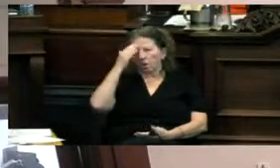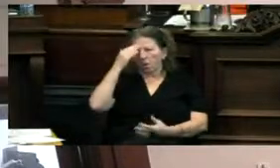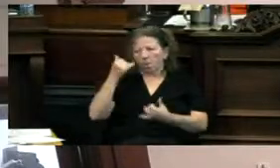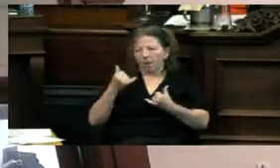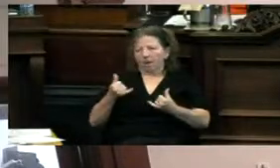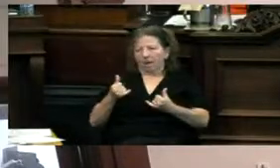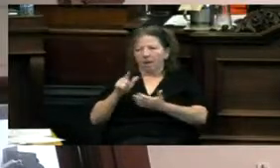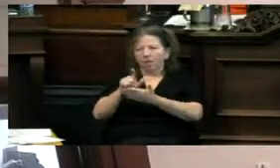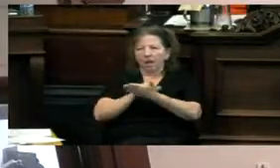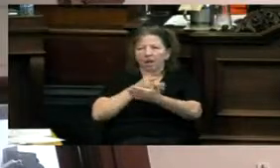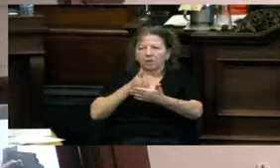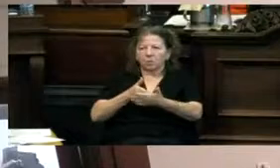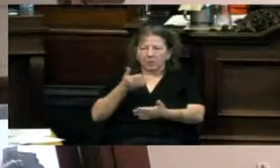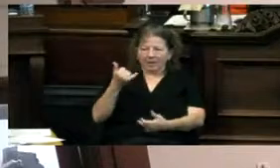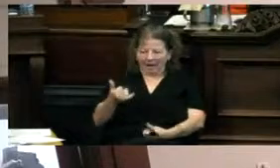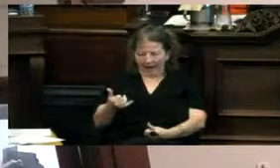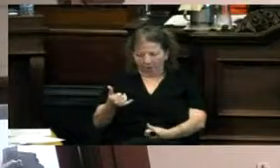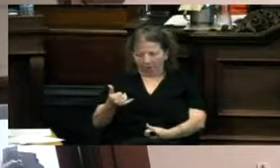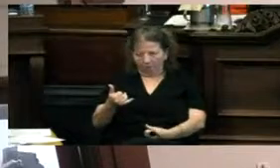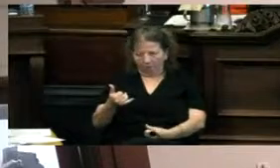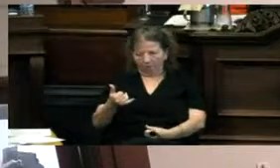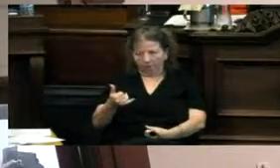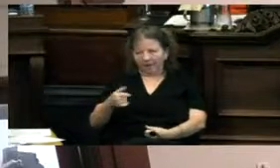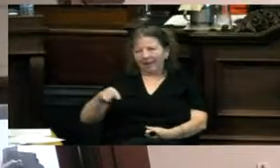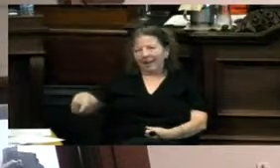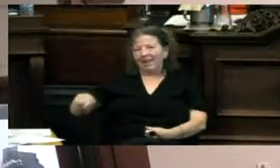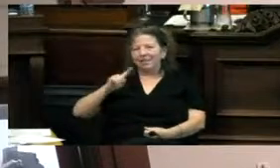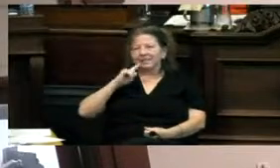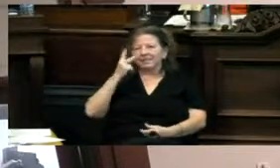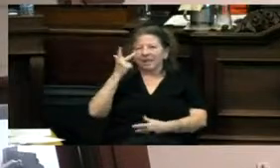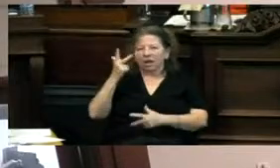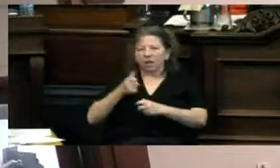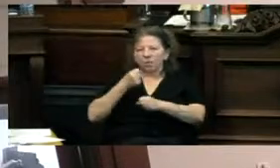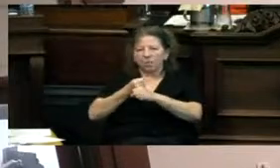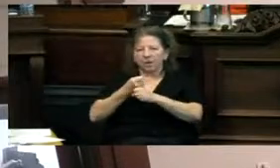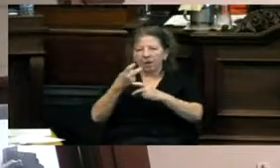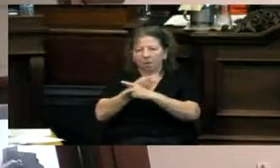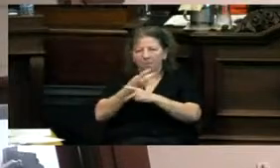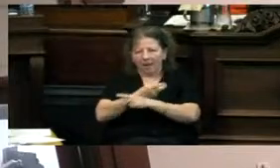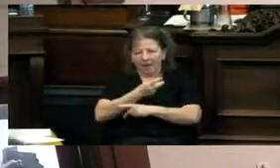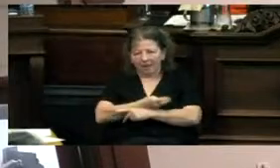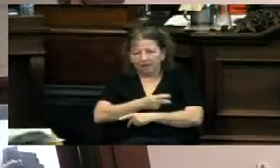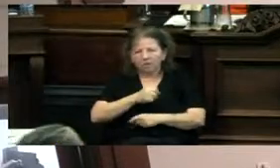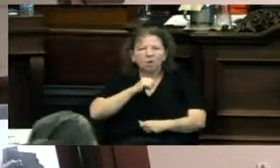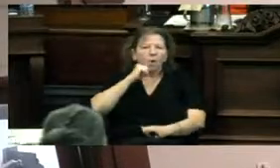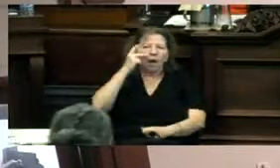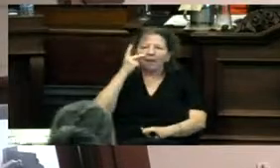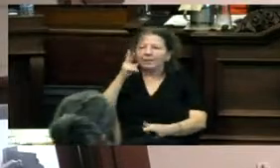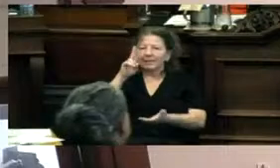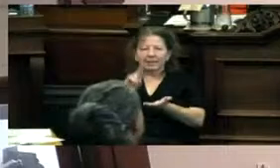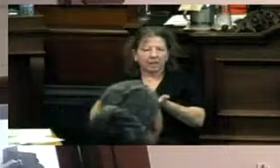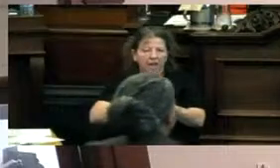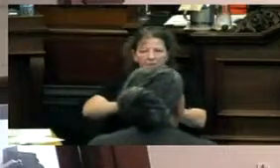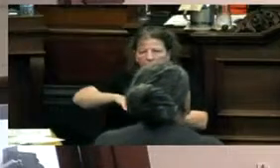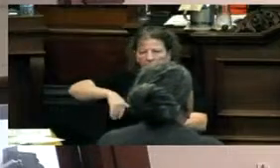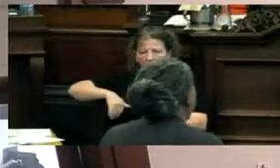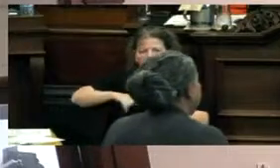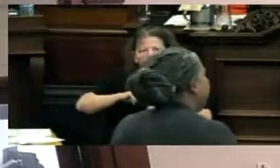given what the current lawsuit is and the reality that this is